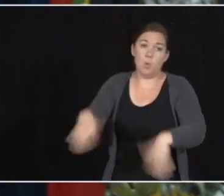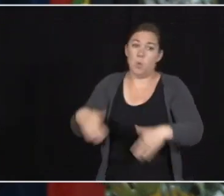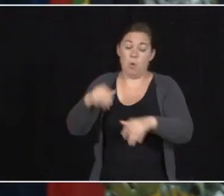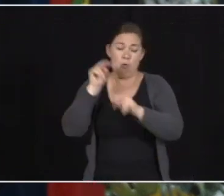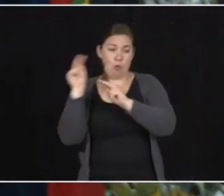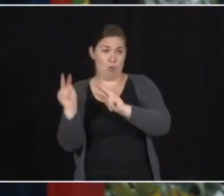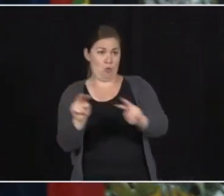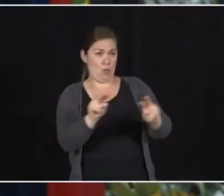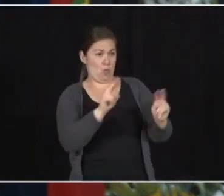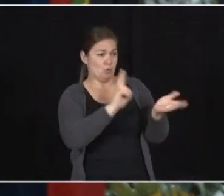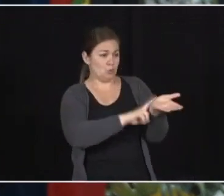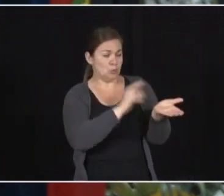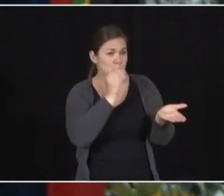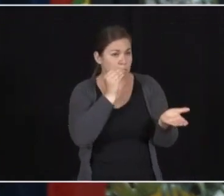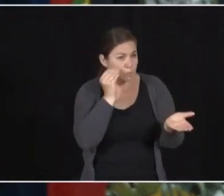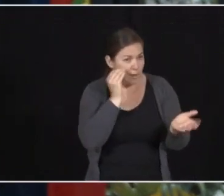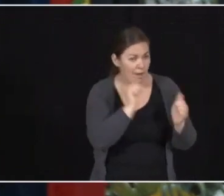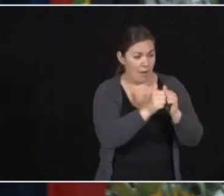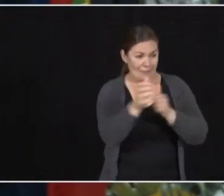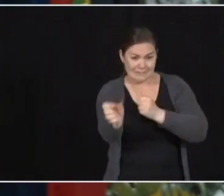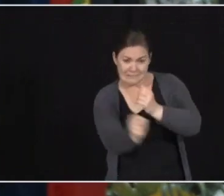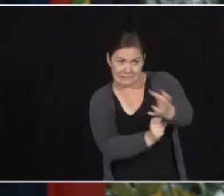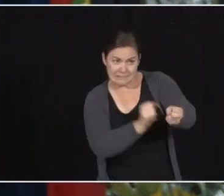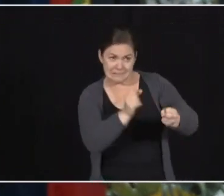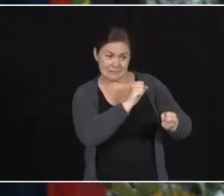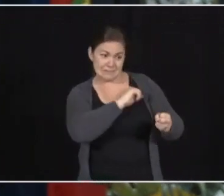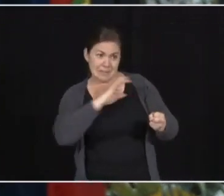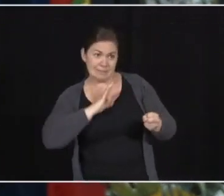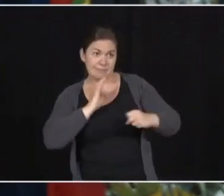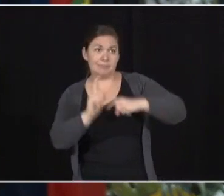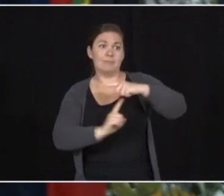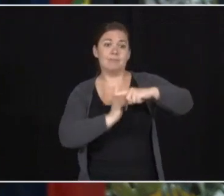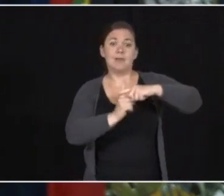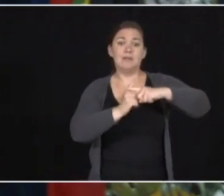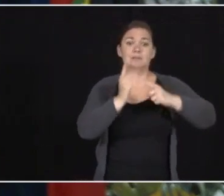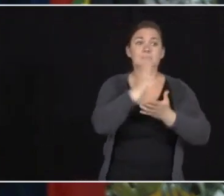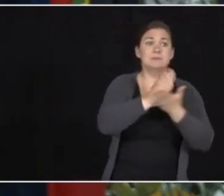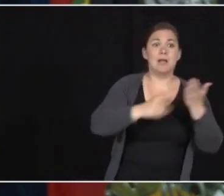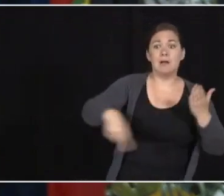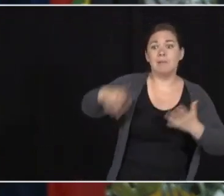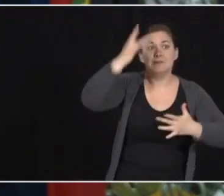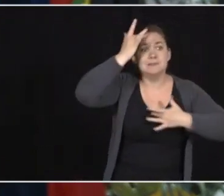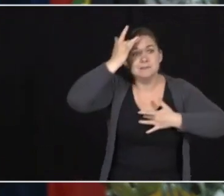So looking at the homes, understanding how we get more people and as staff started to self isolate or were afraid, and absolutely understandable